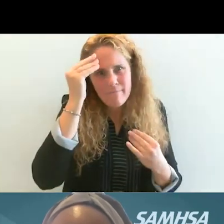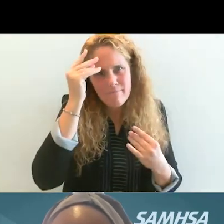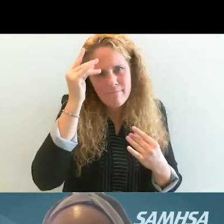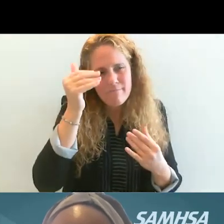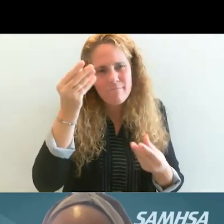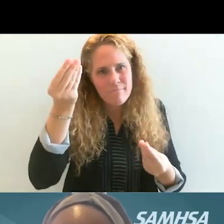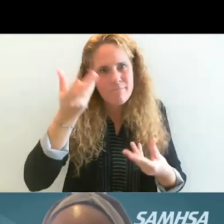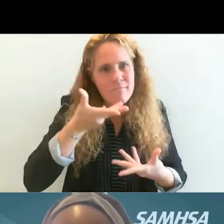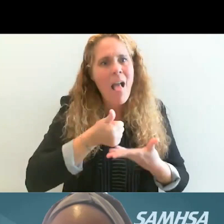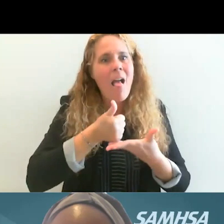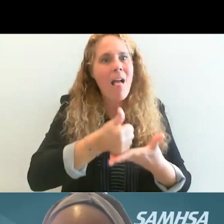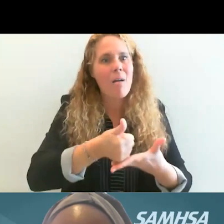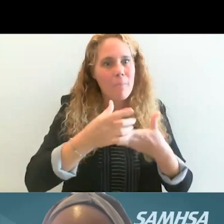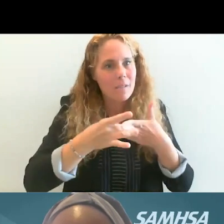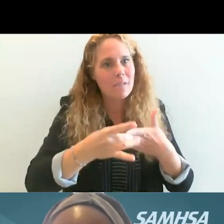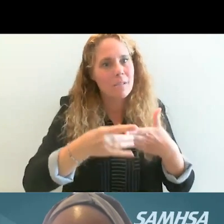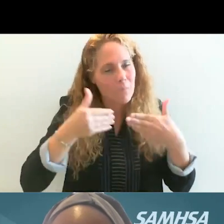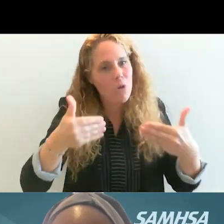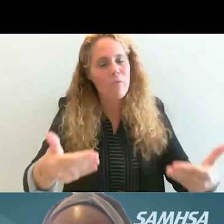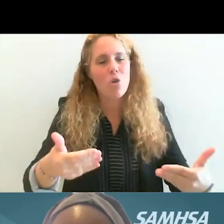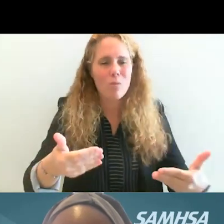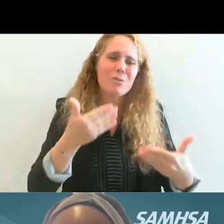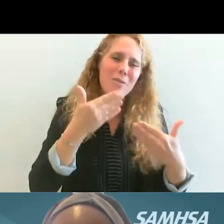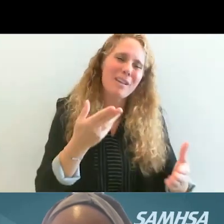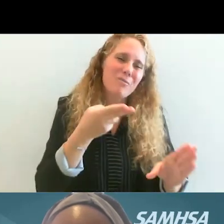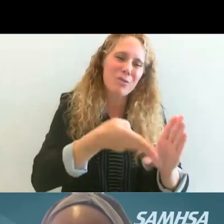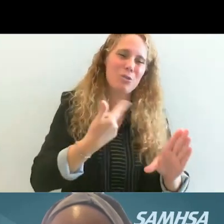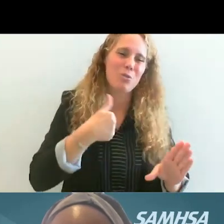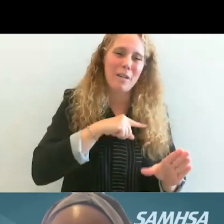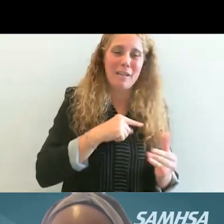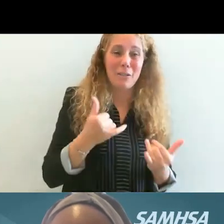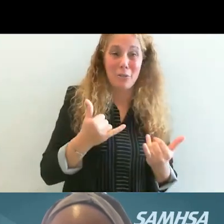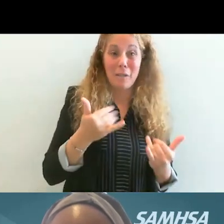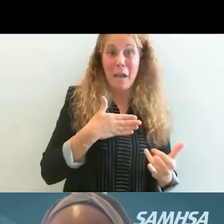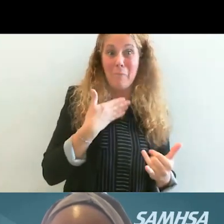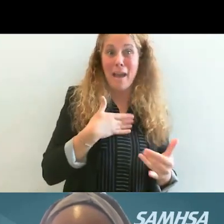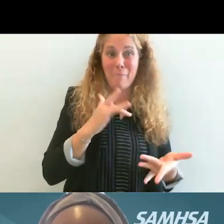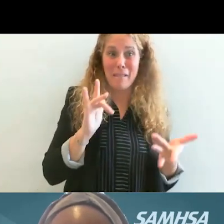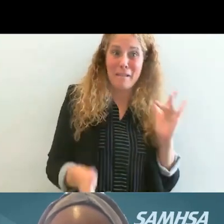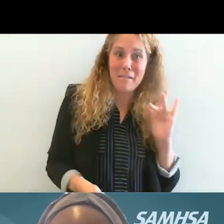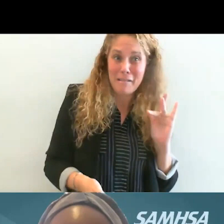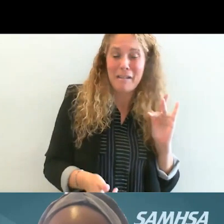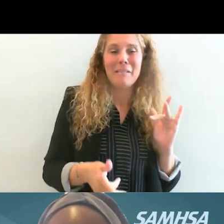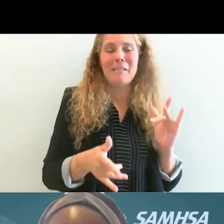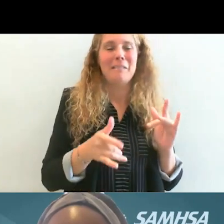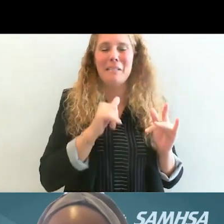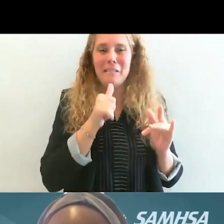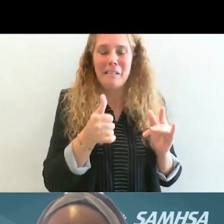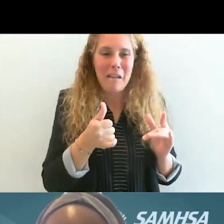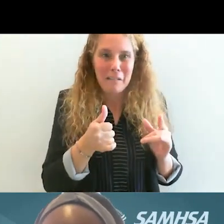WE APPRECIATE THAT. THANK YOU FOR JOINING US TODAY. GLAD YOUR INTERNET DID NOT GO OUT WHEN YOU WERE TALKING.